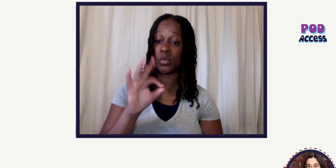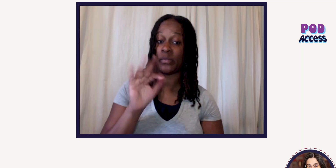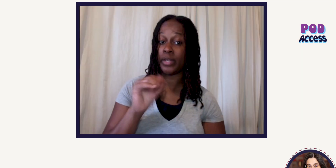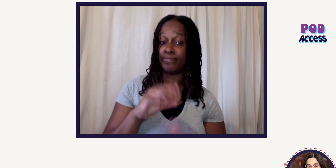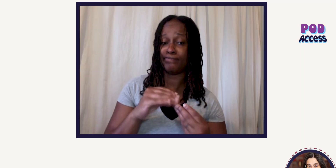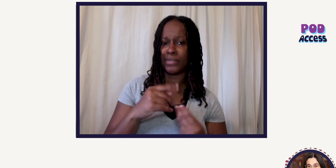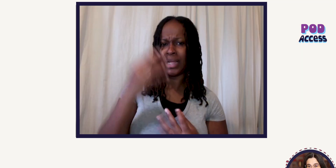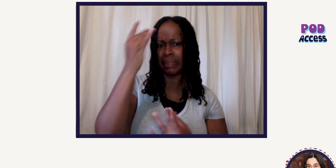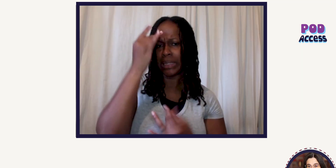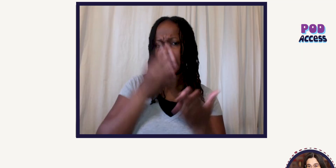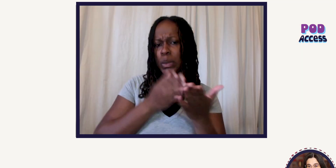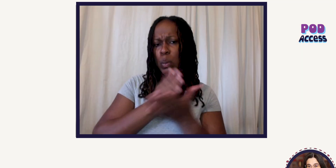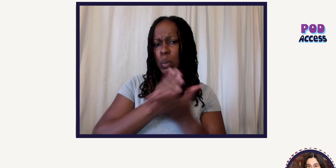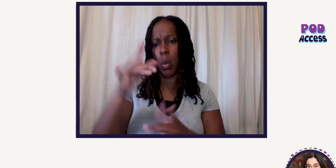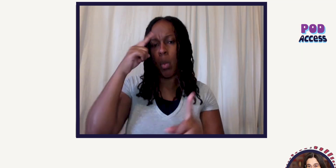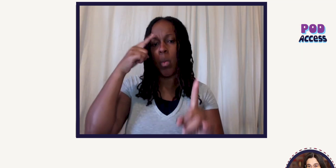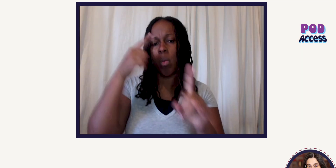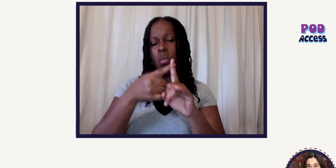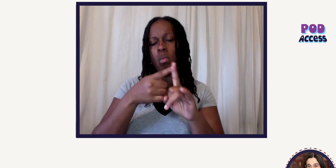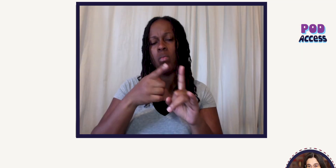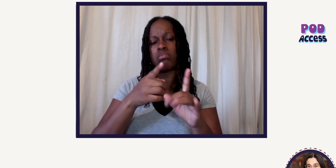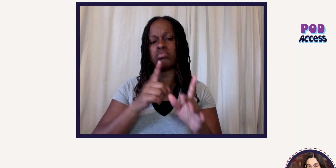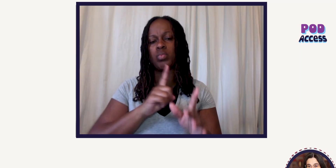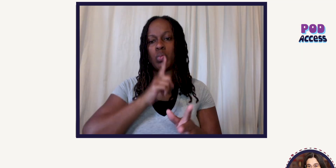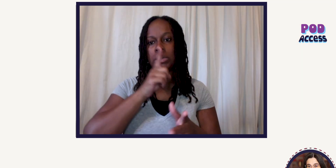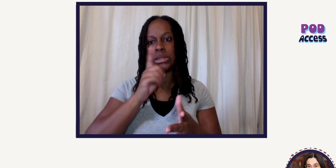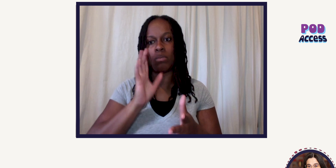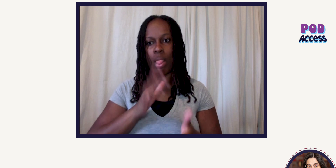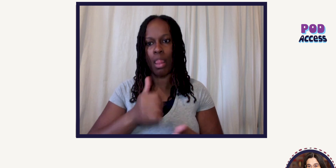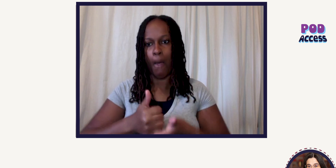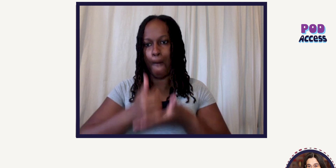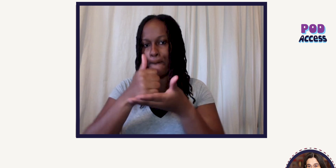Thinking through your goals is really gonna help shape what you end up posting.